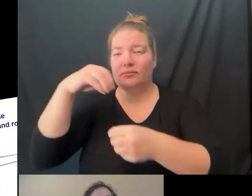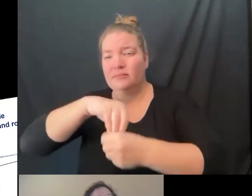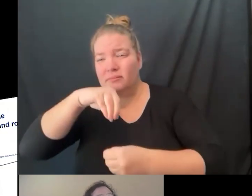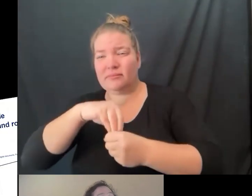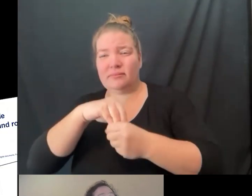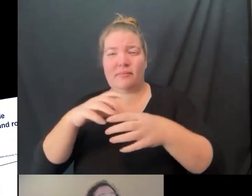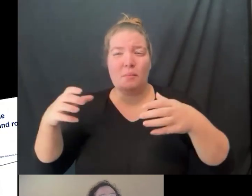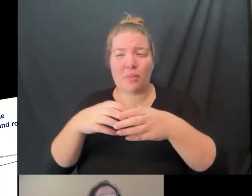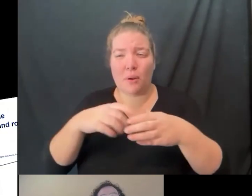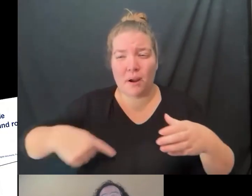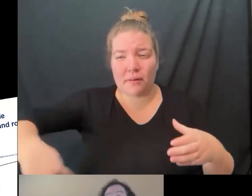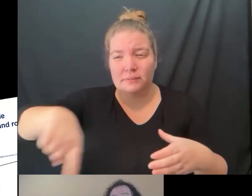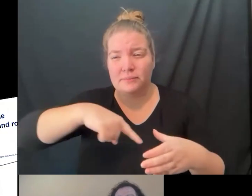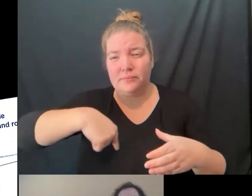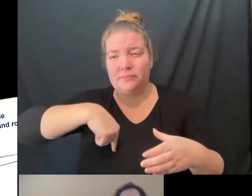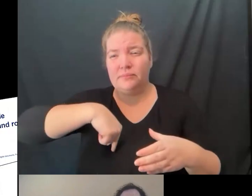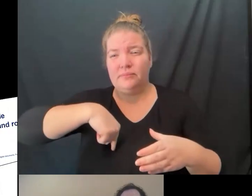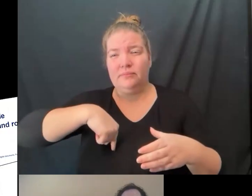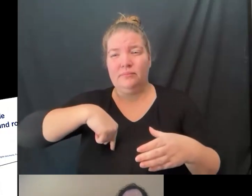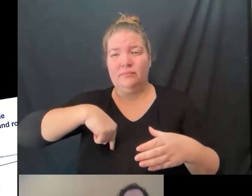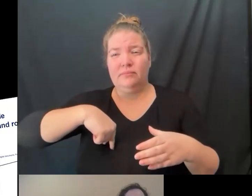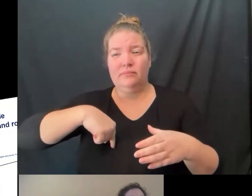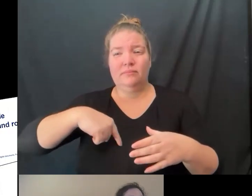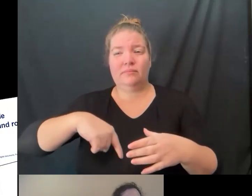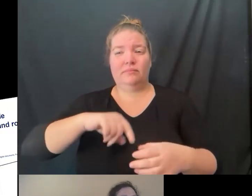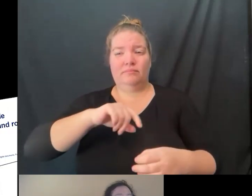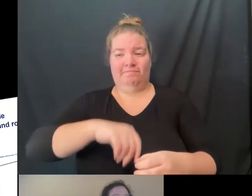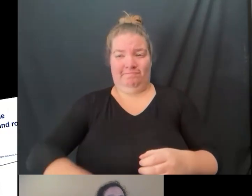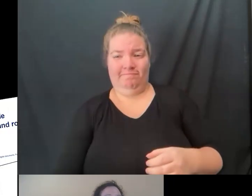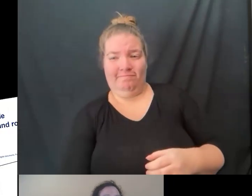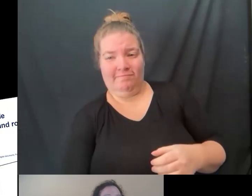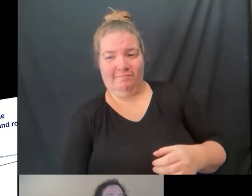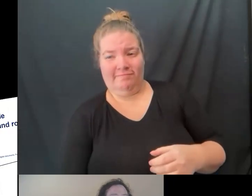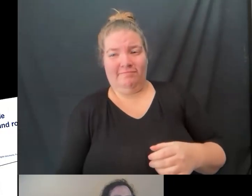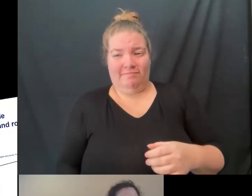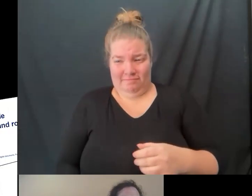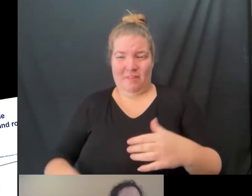you just need to make sure your strategic plan includes an inclusive by default approach.